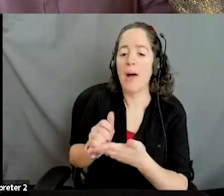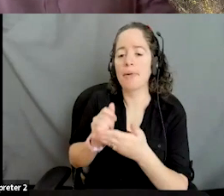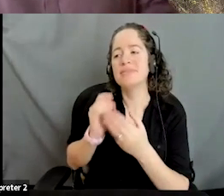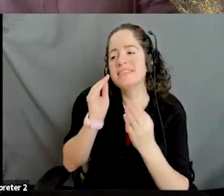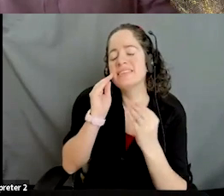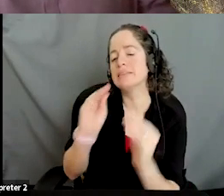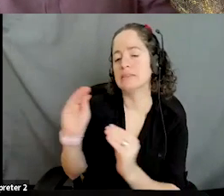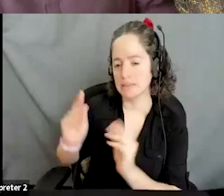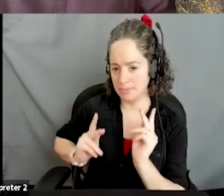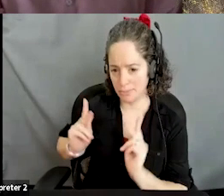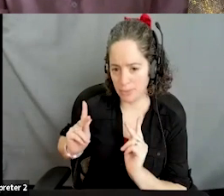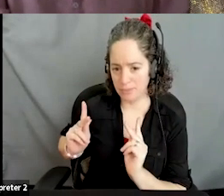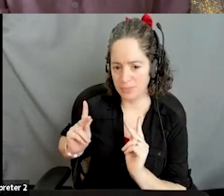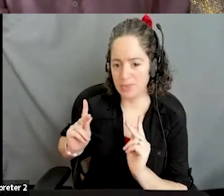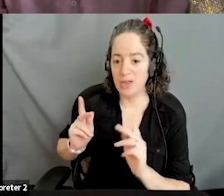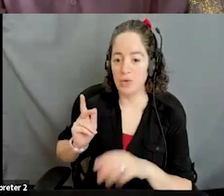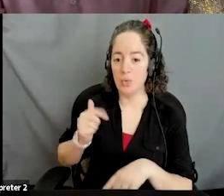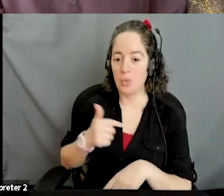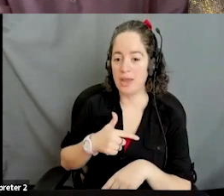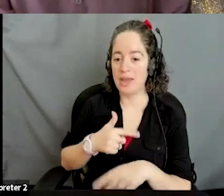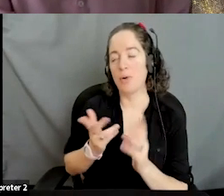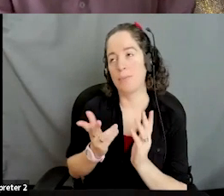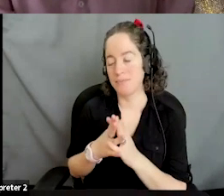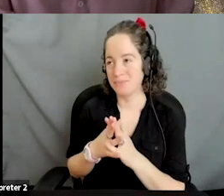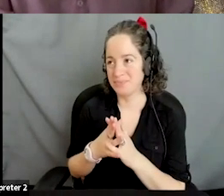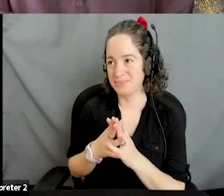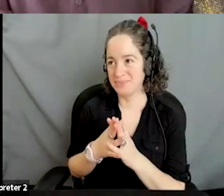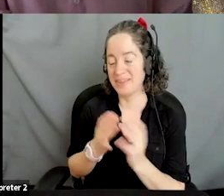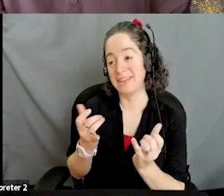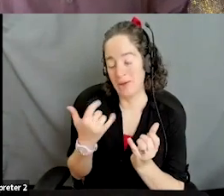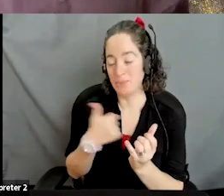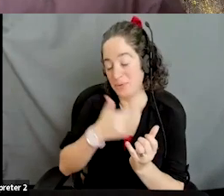We know that now. We didn't, not too long ago, but we do now.